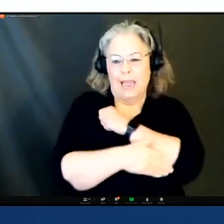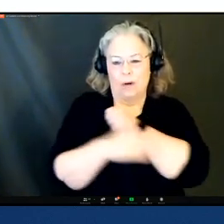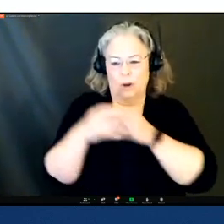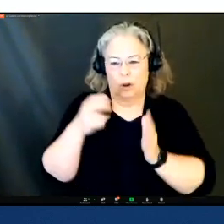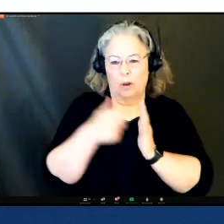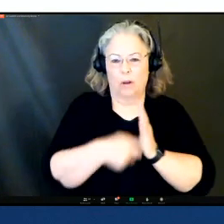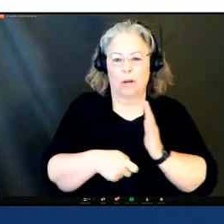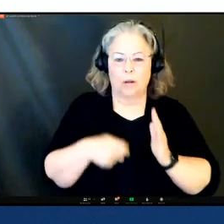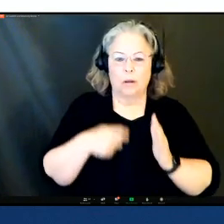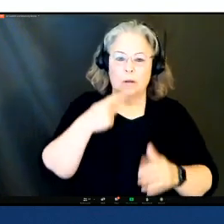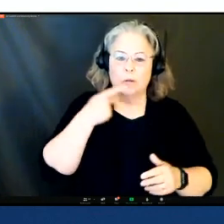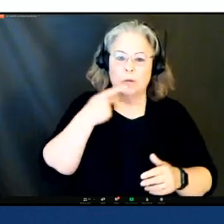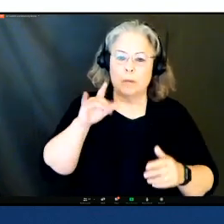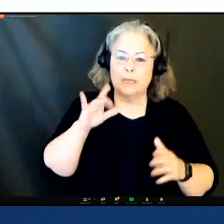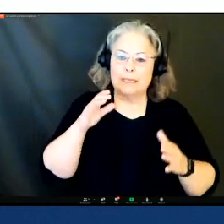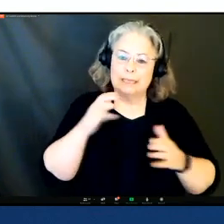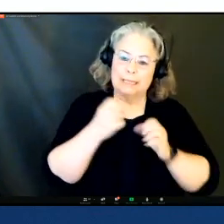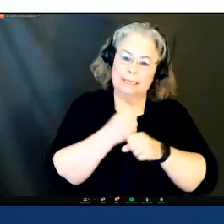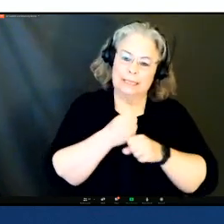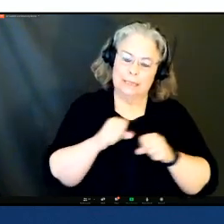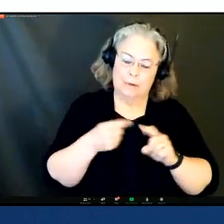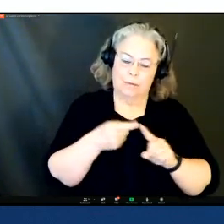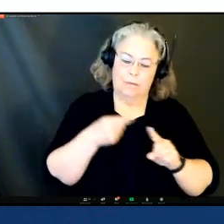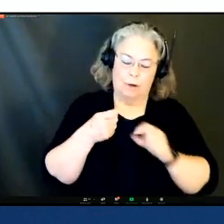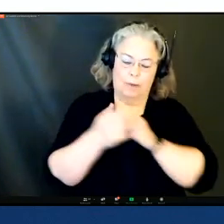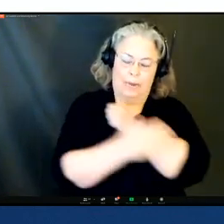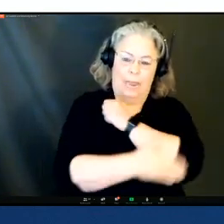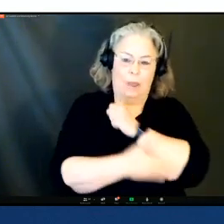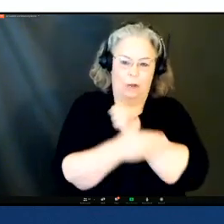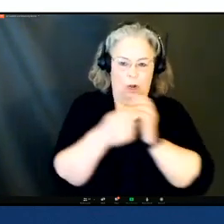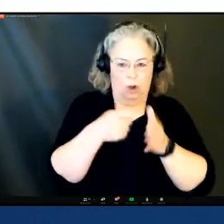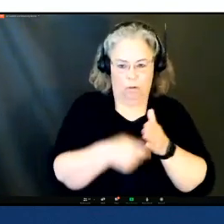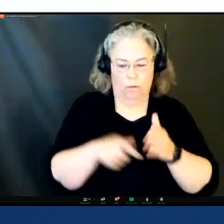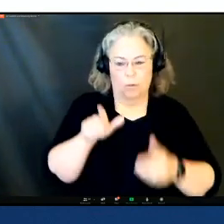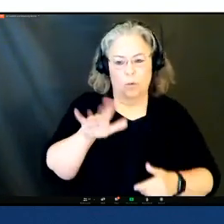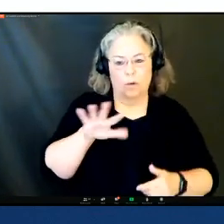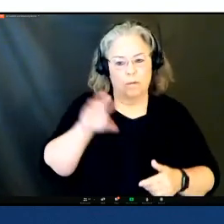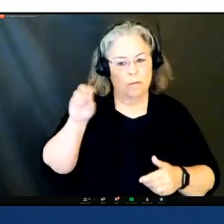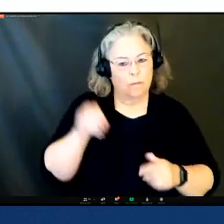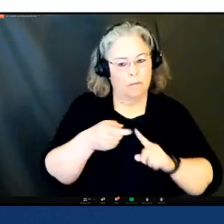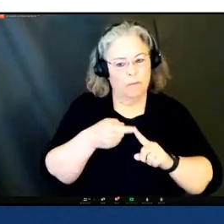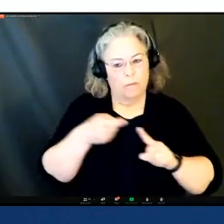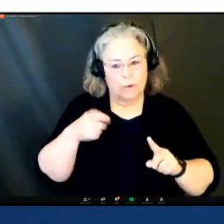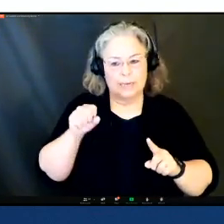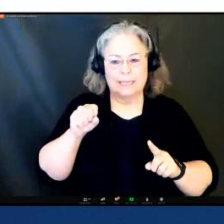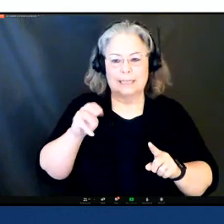56% of the funding comes from that county cost. 25% comes from some discretionary reimbursements